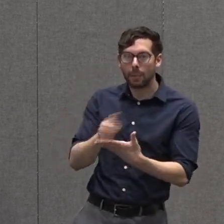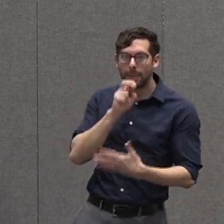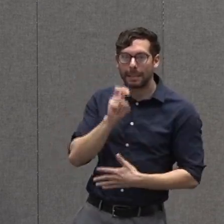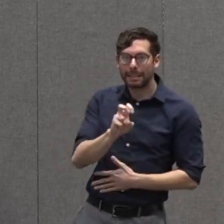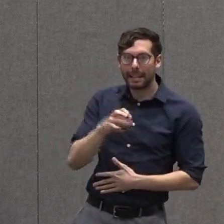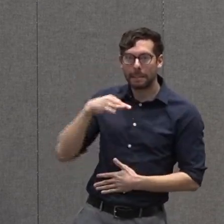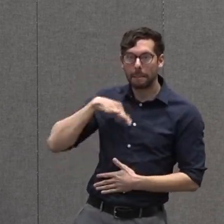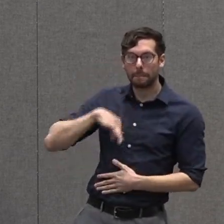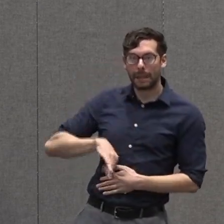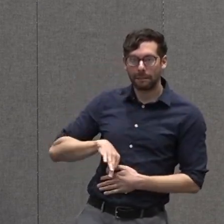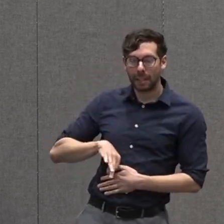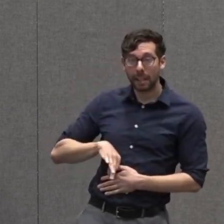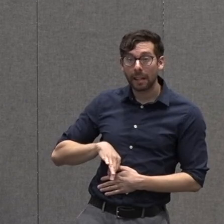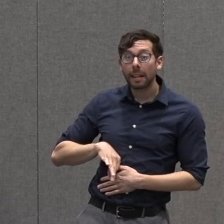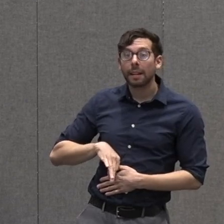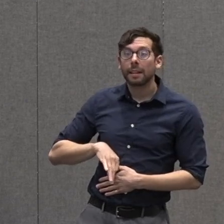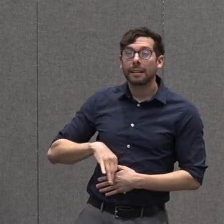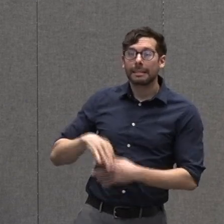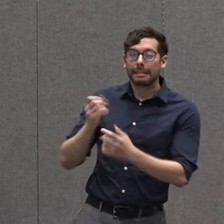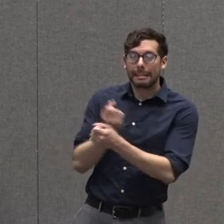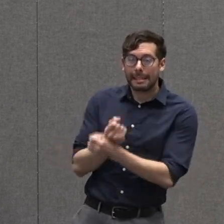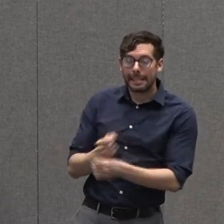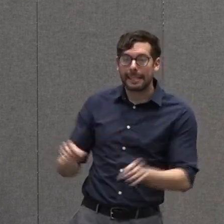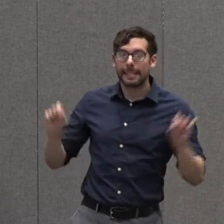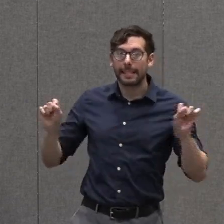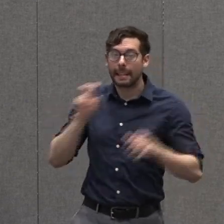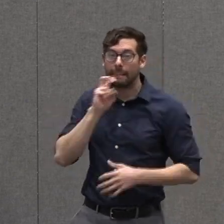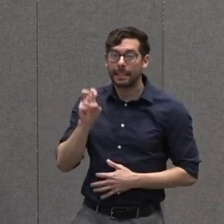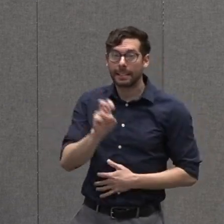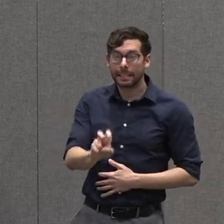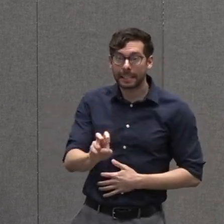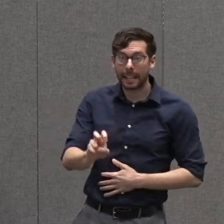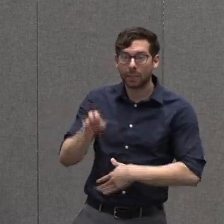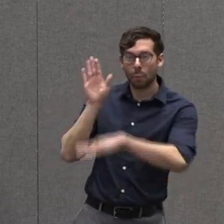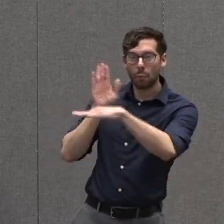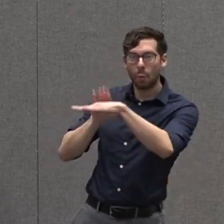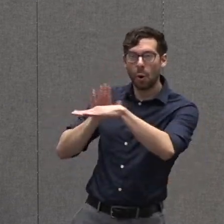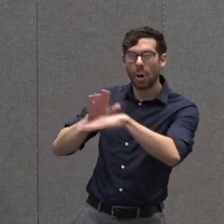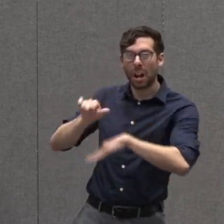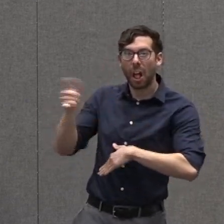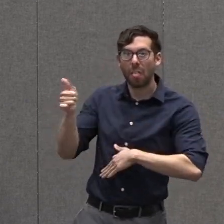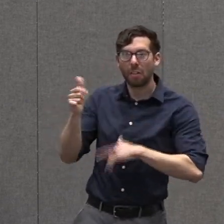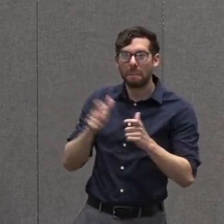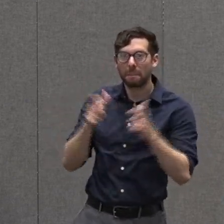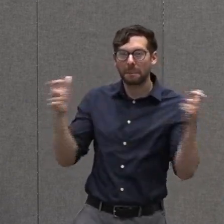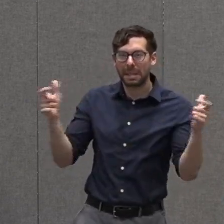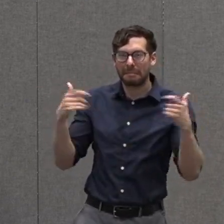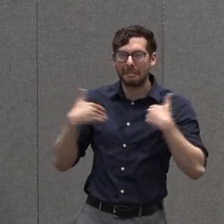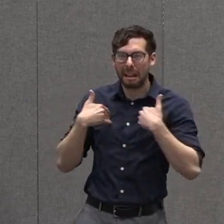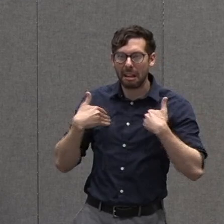So, they're just saying, "Watch out, I'm here." Yes, please don't step on me. And his tongue is coming out quite a bit. Can you talk?